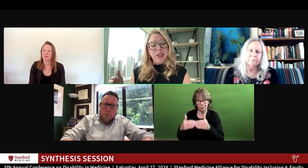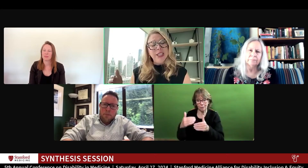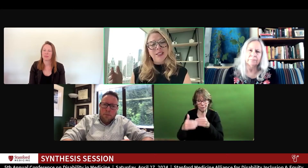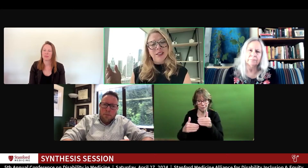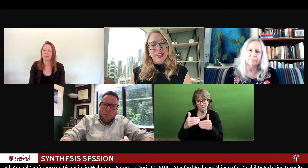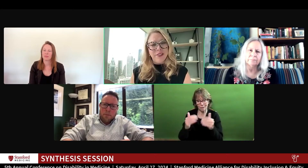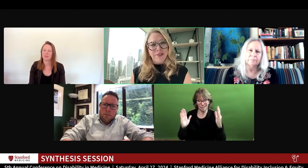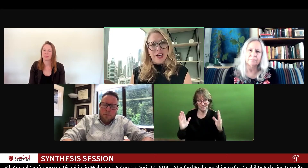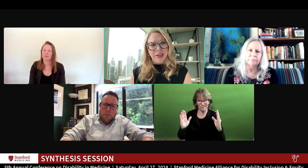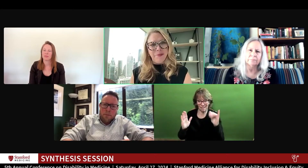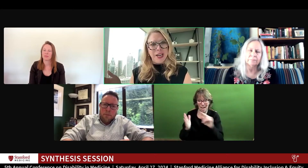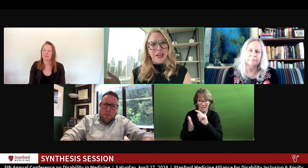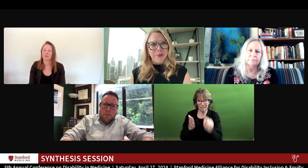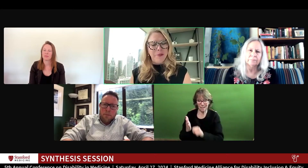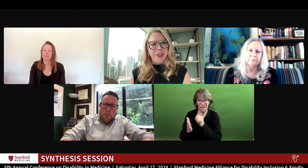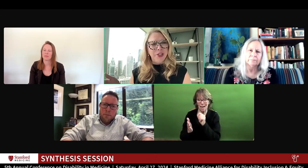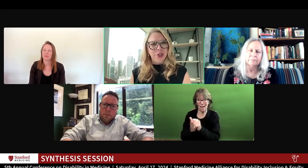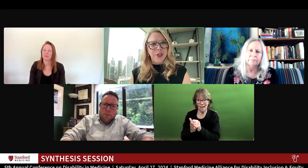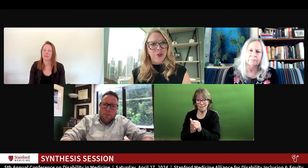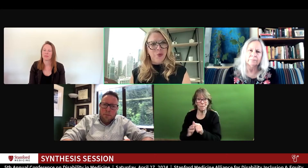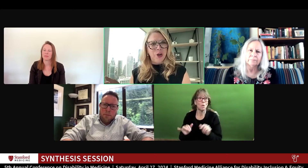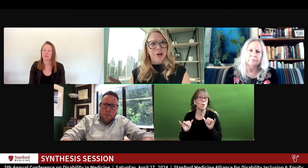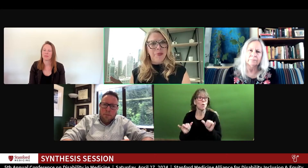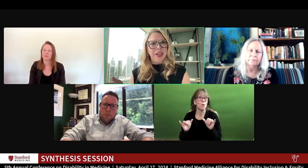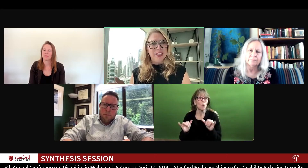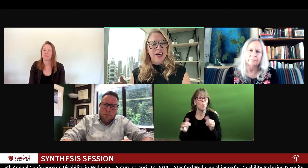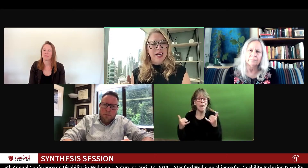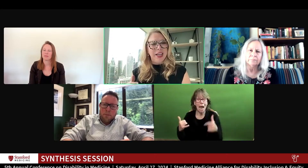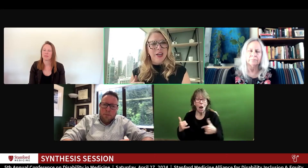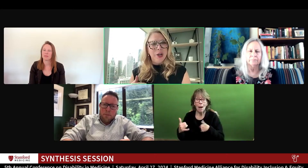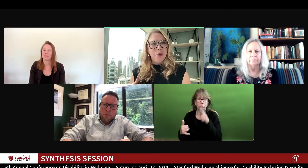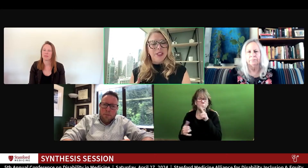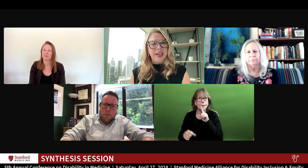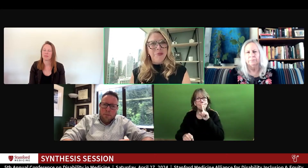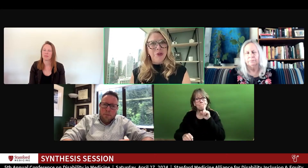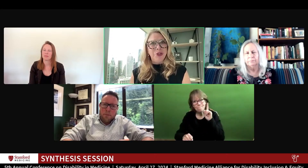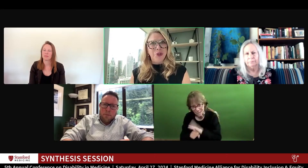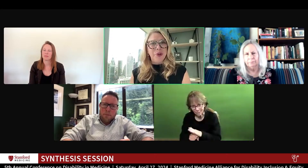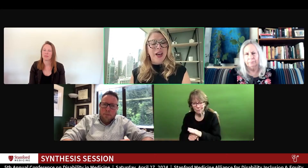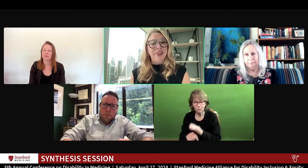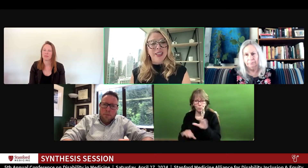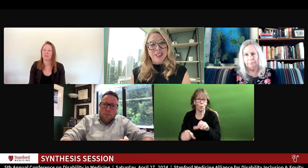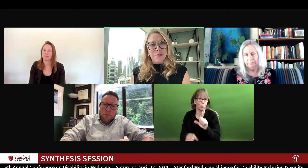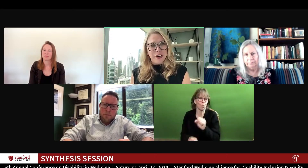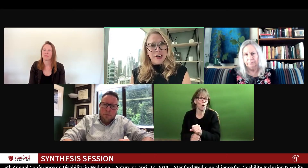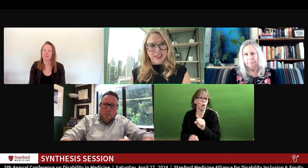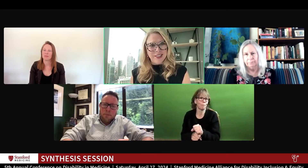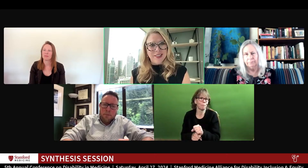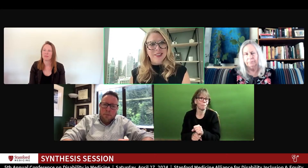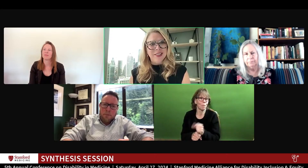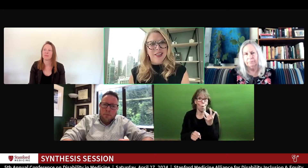really solidified my commitment to doing the work. Because I was able to have experienced